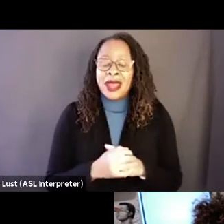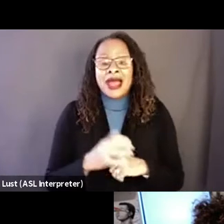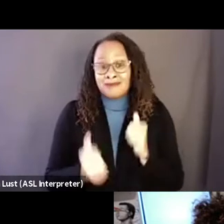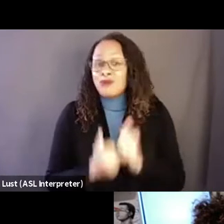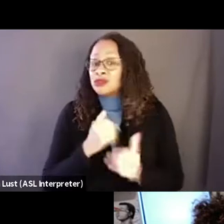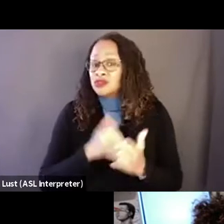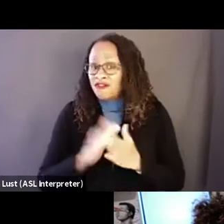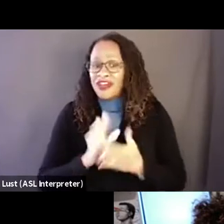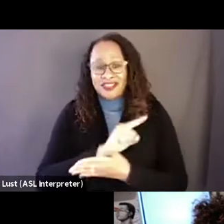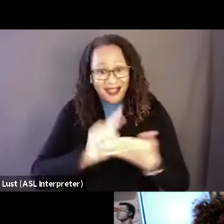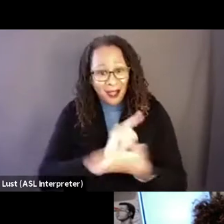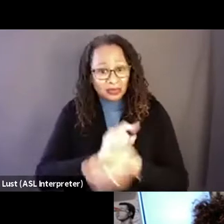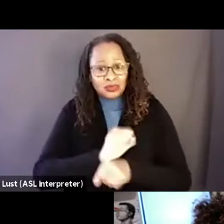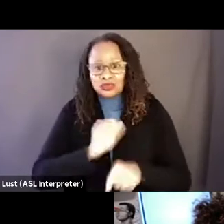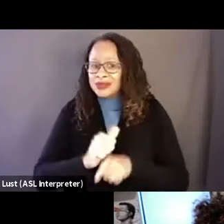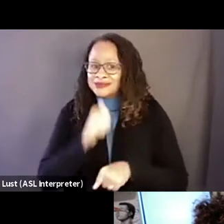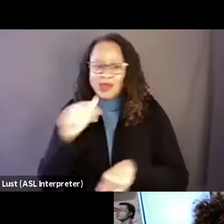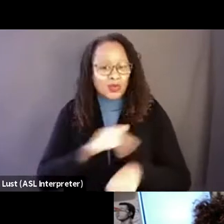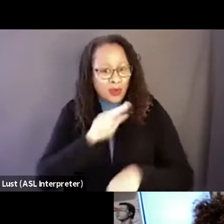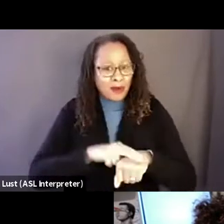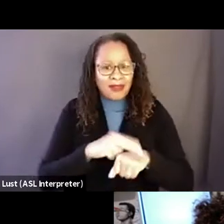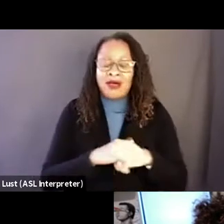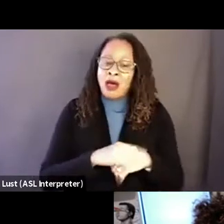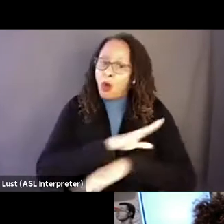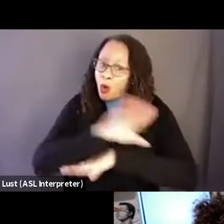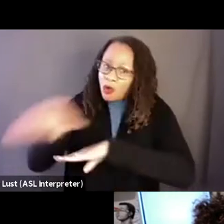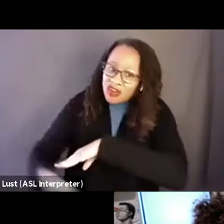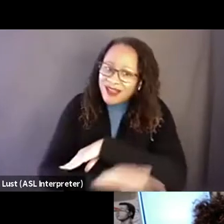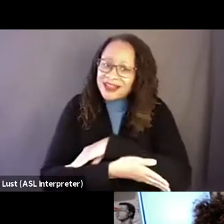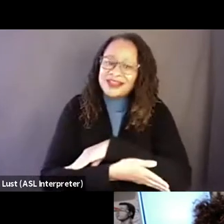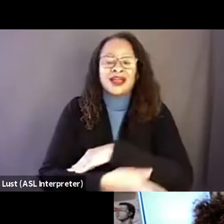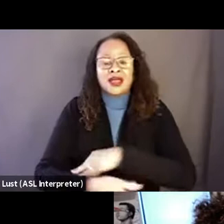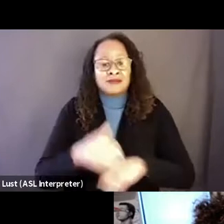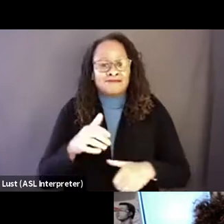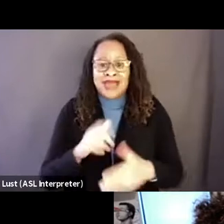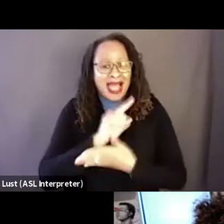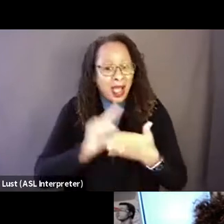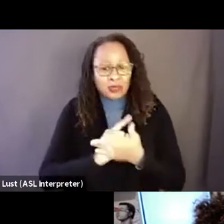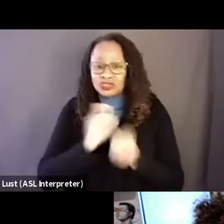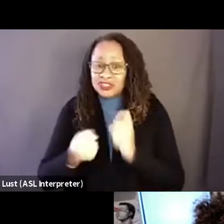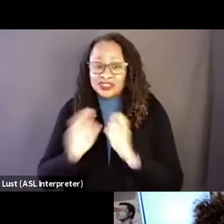overnight hours, schedules that change from day to day. And posing the question of,